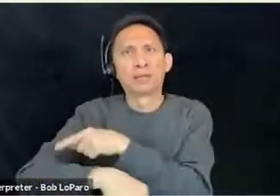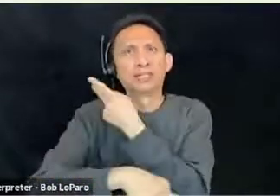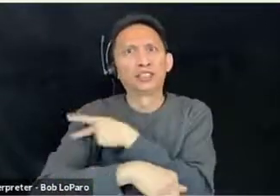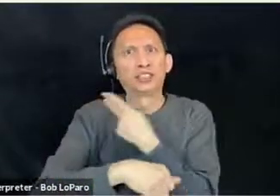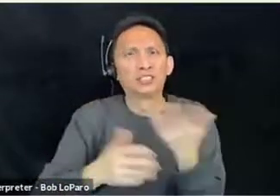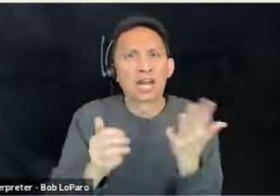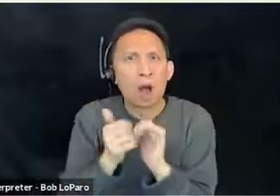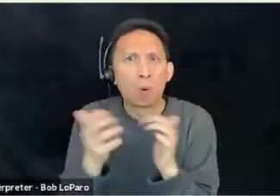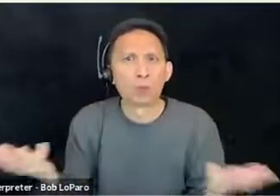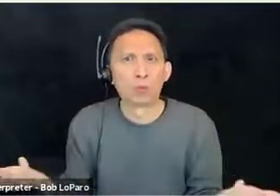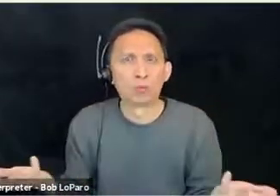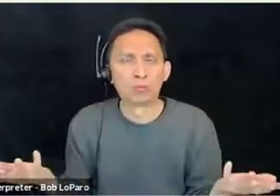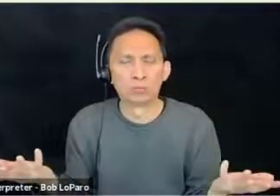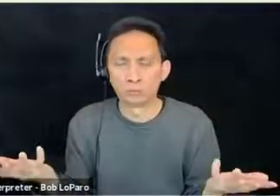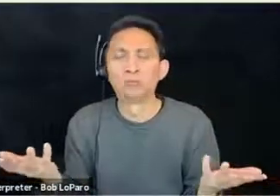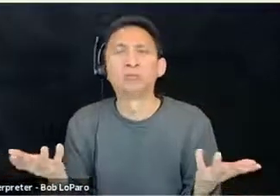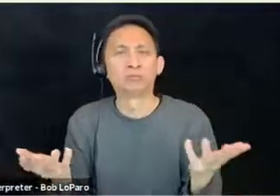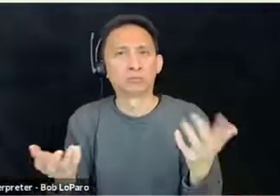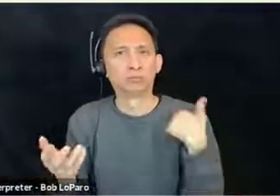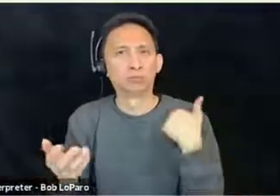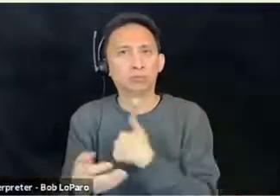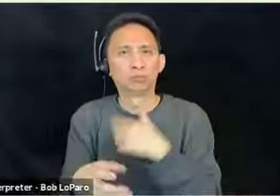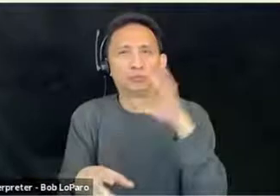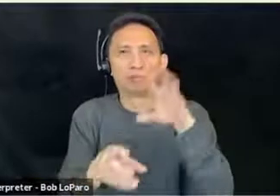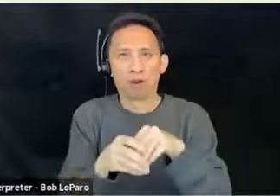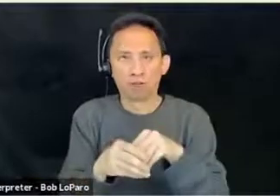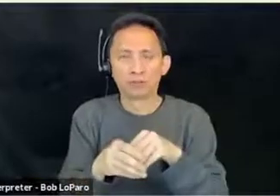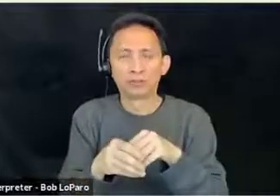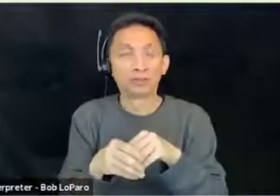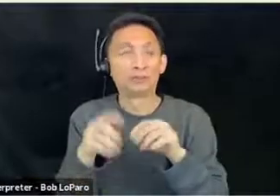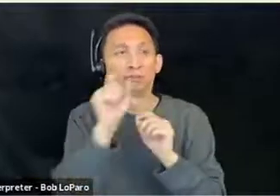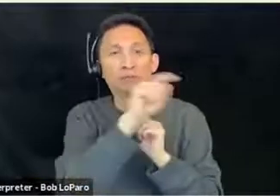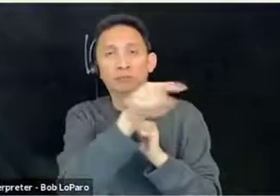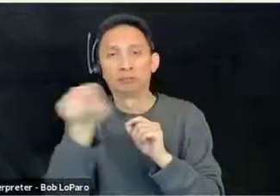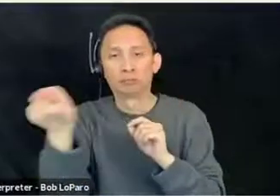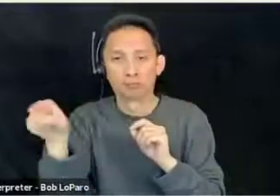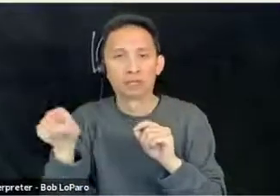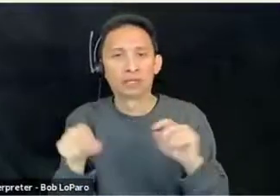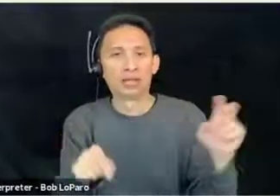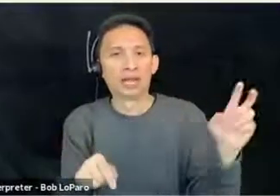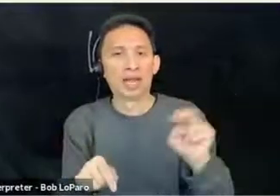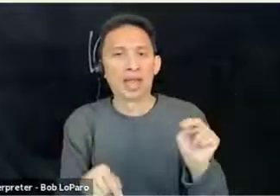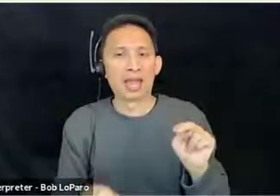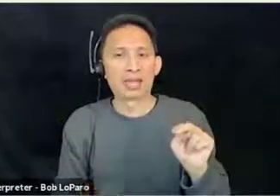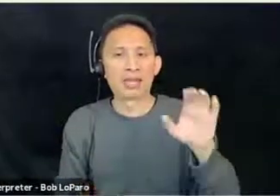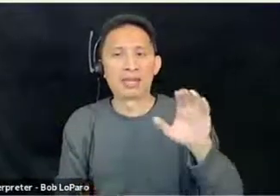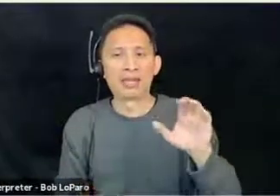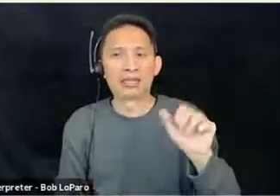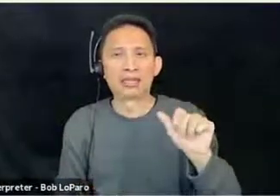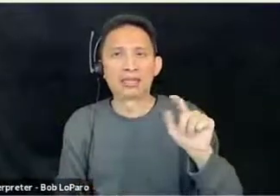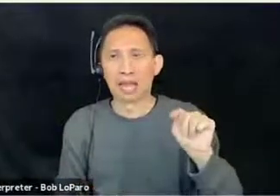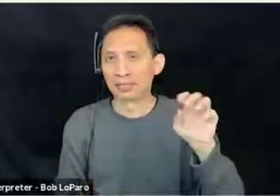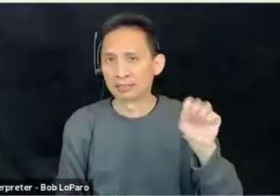include a partnership within NCATS, which is the National Center